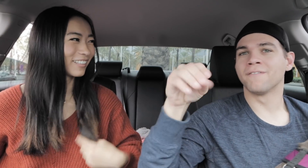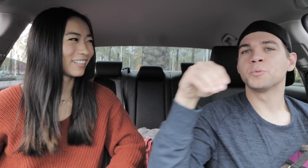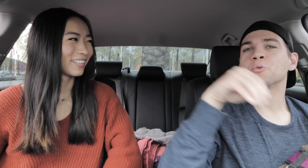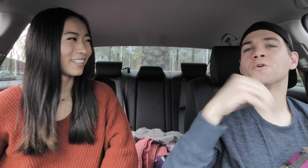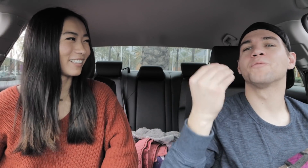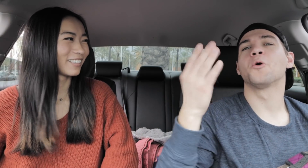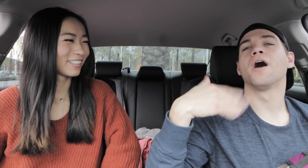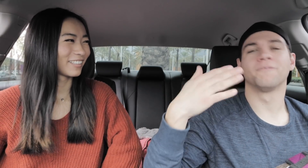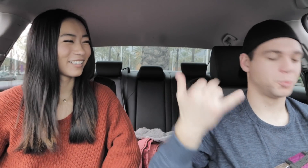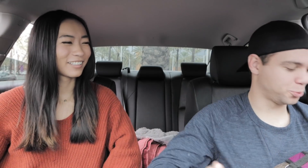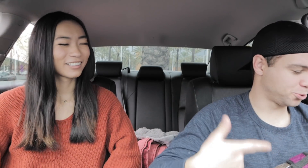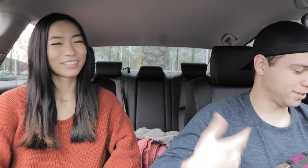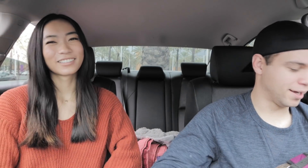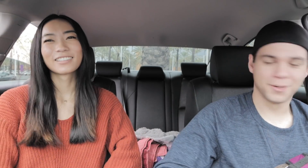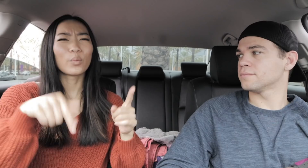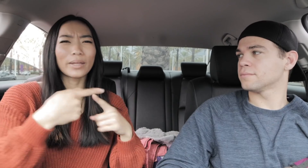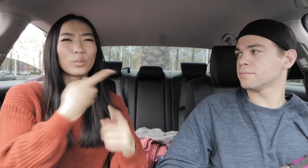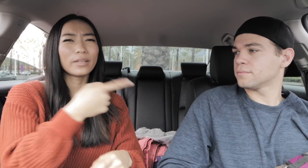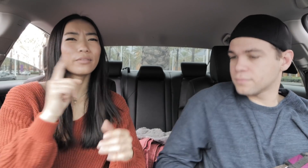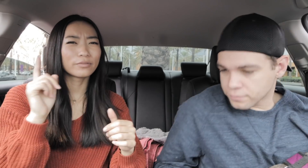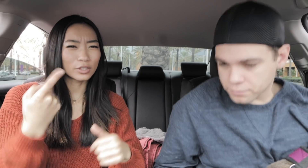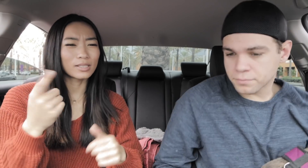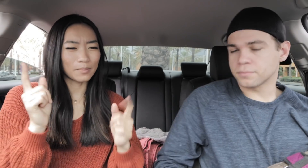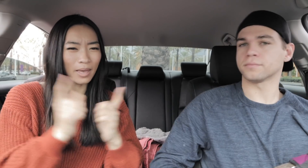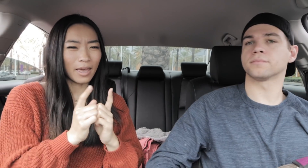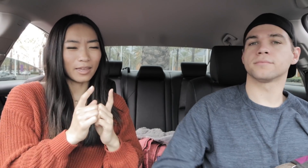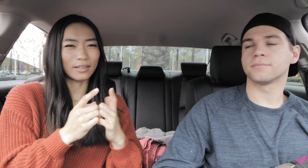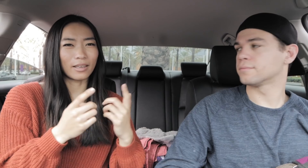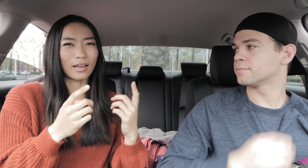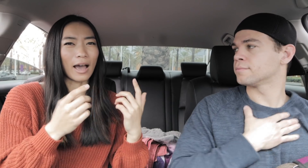Java moved more comfortable now When we first met